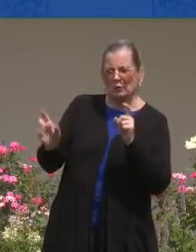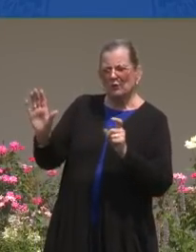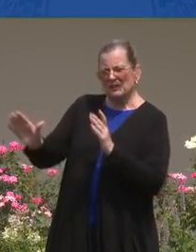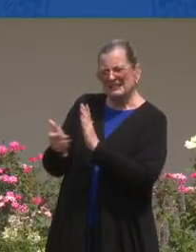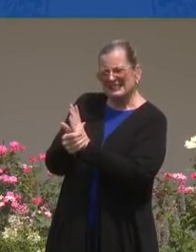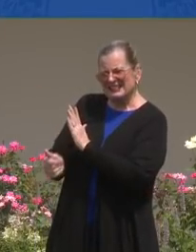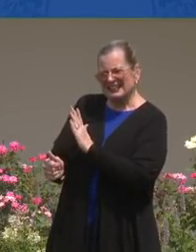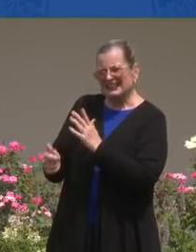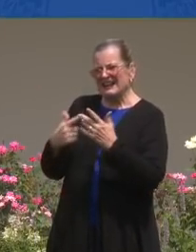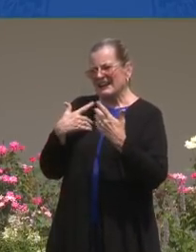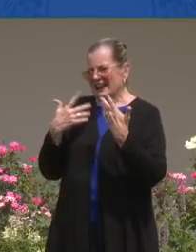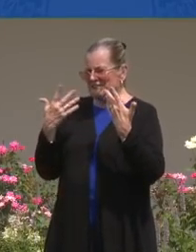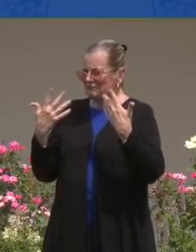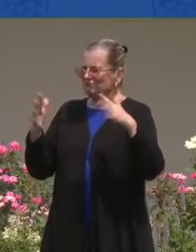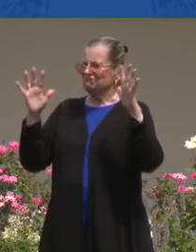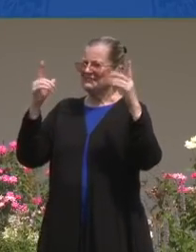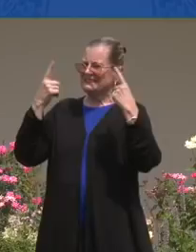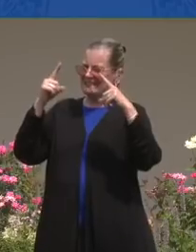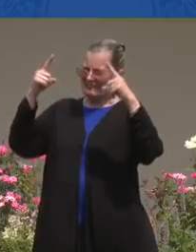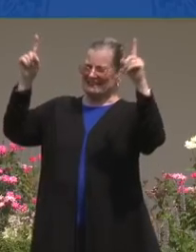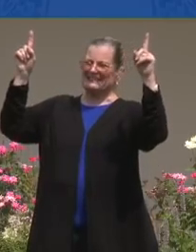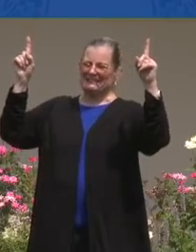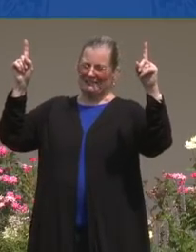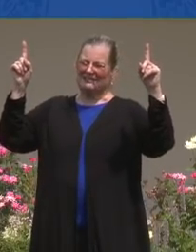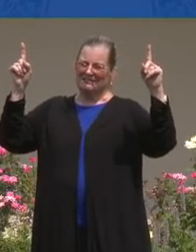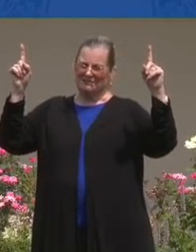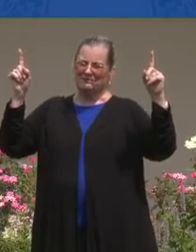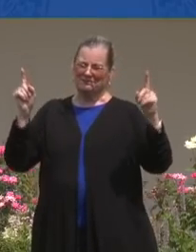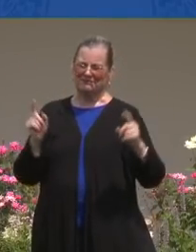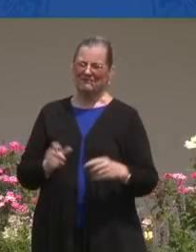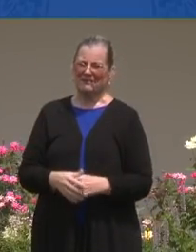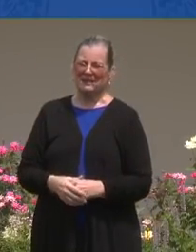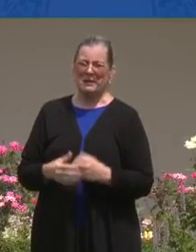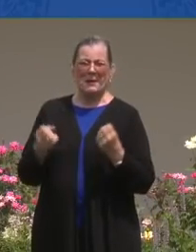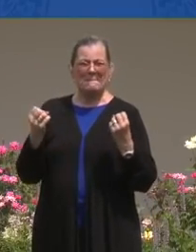some of whom are with us today, are going to accomplish incredible things.